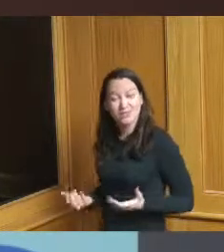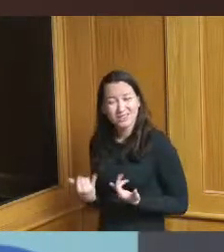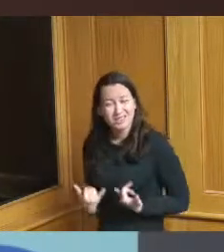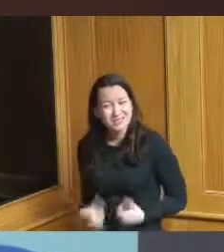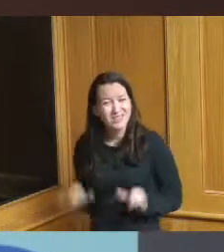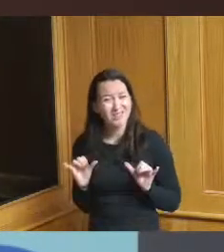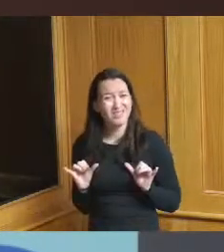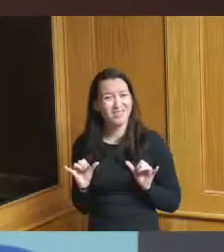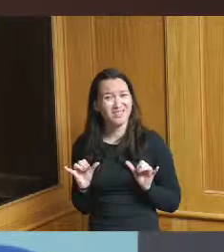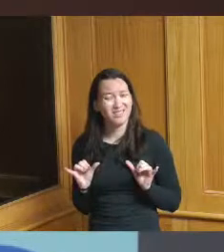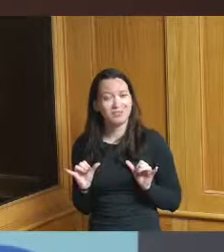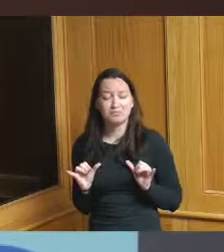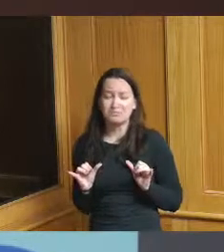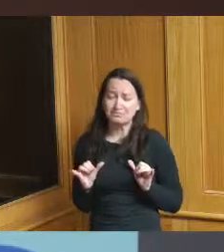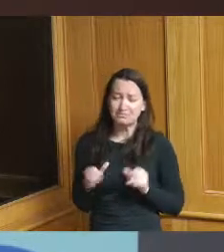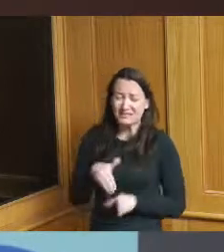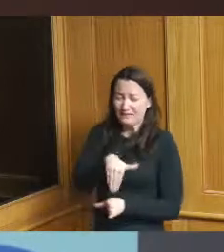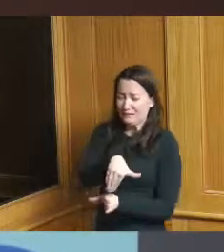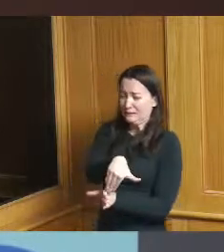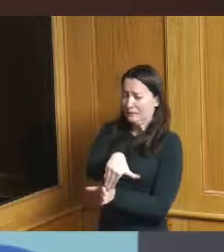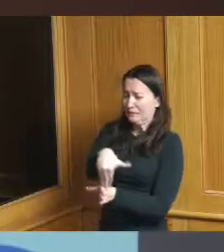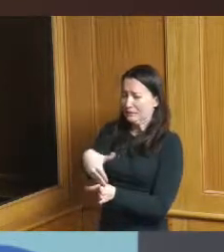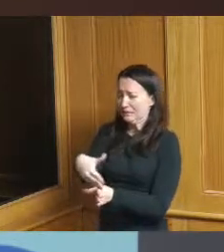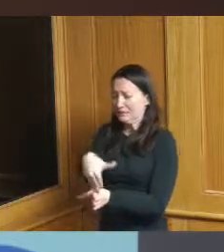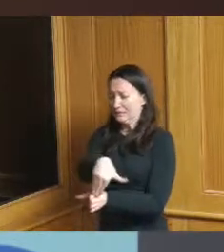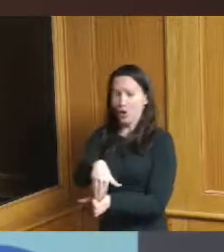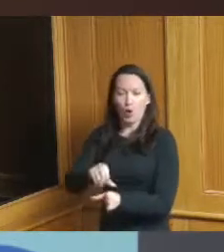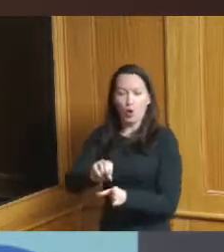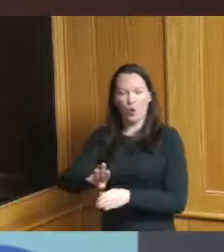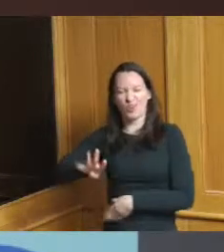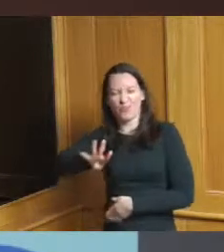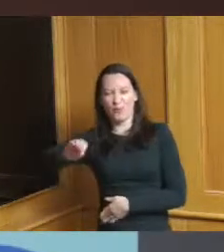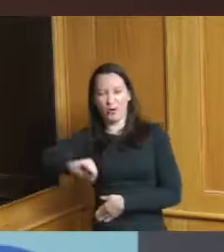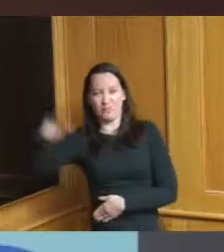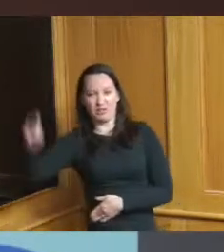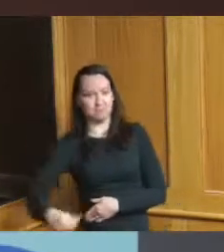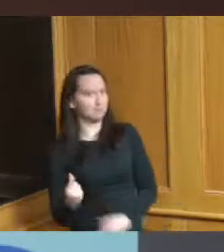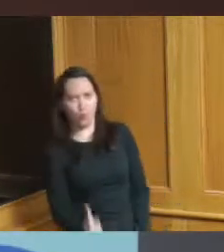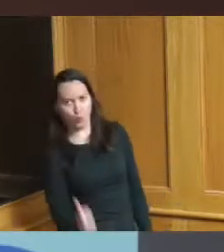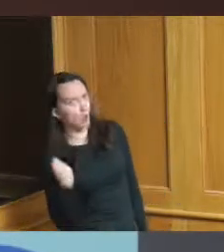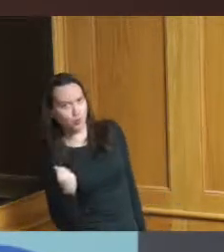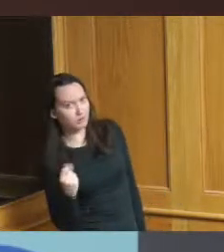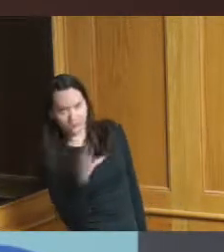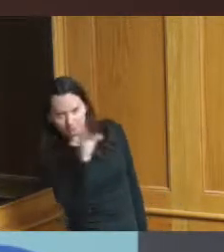you know either on the fence or that 40 percent who say I am not doing this for whatever reason